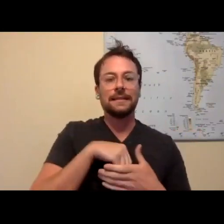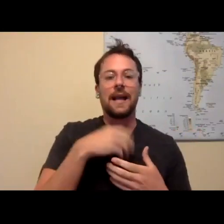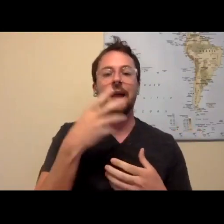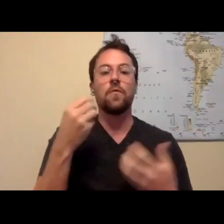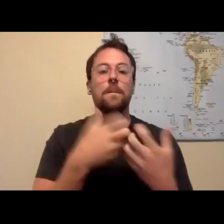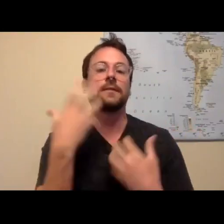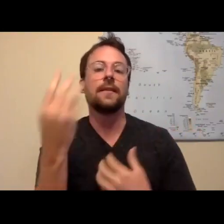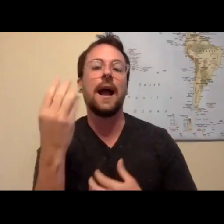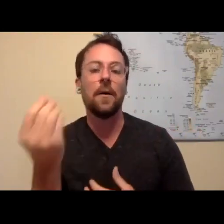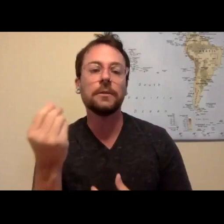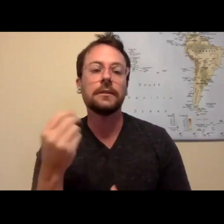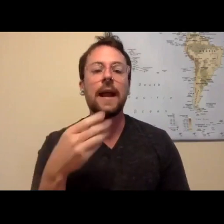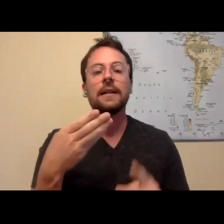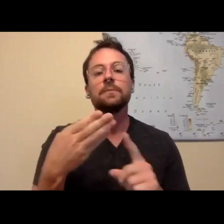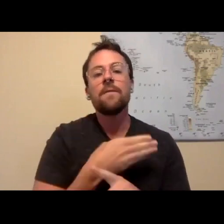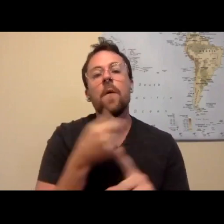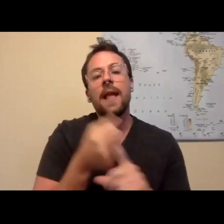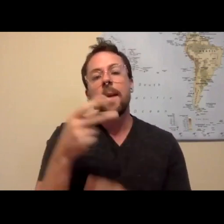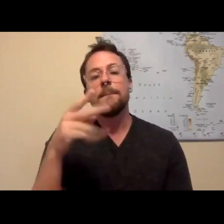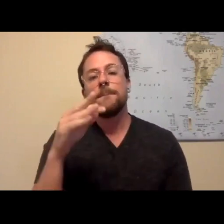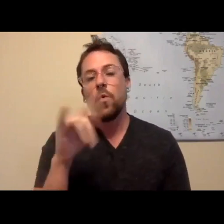as TRAVNS. trans.